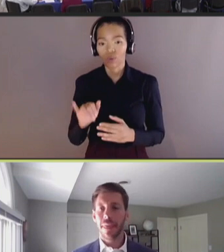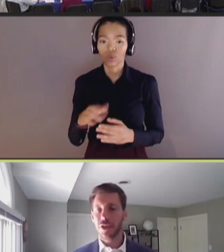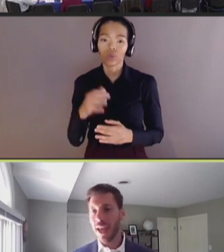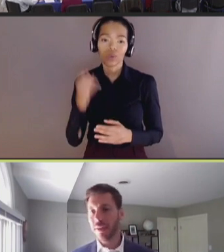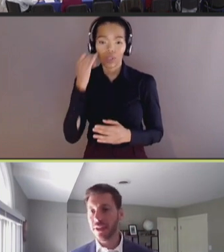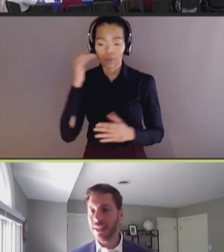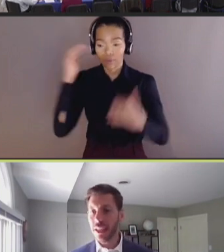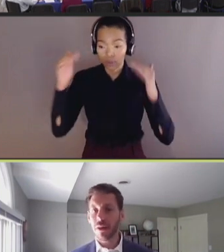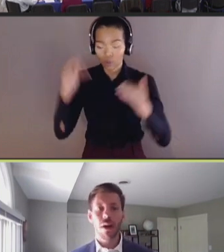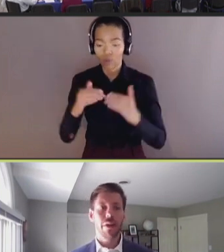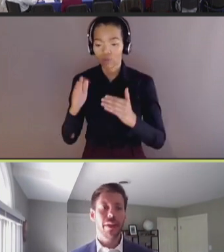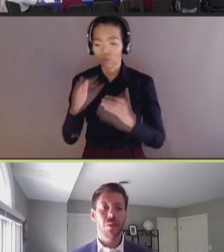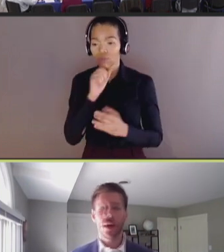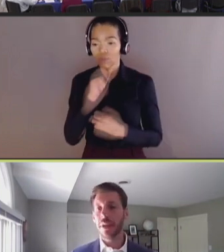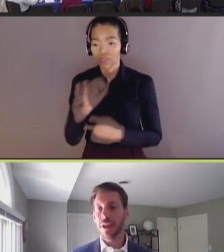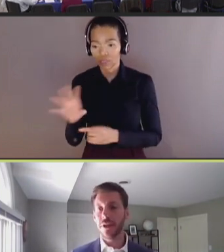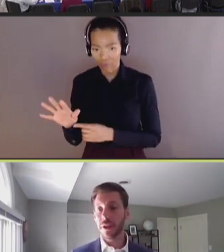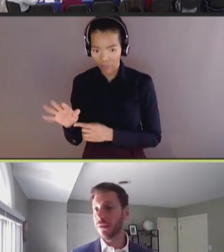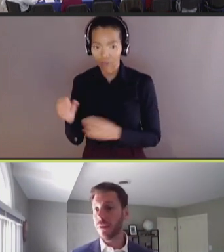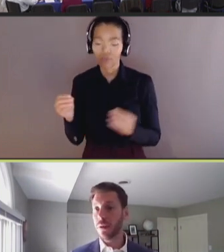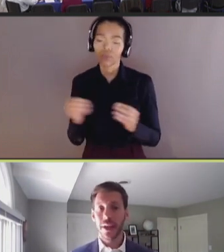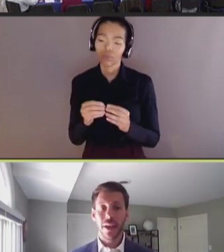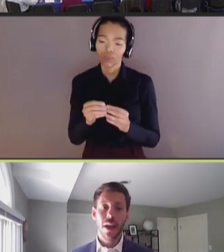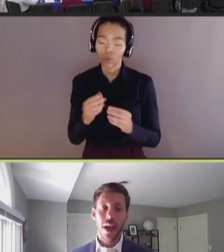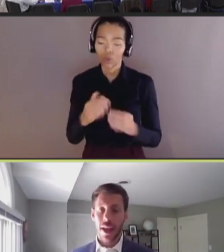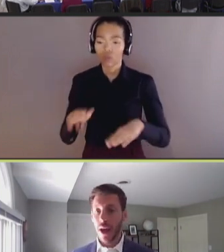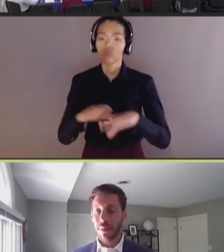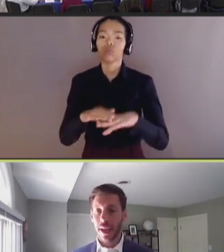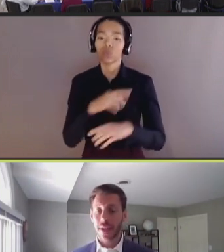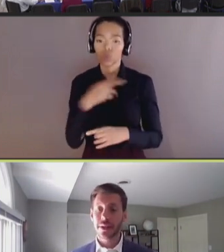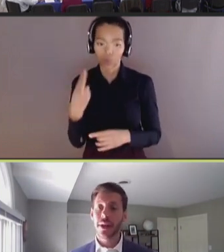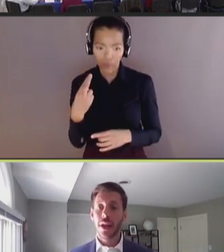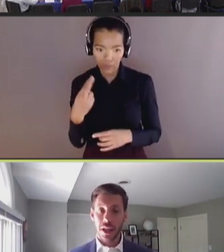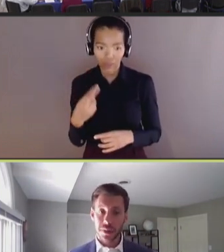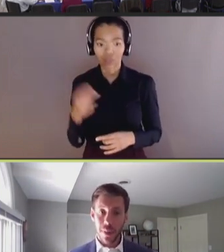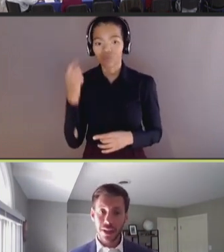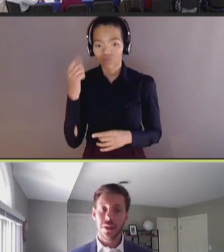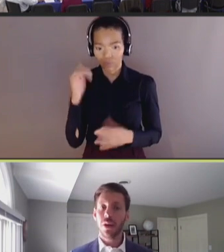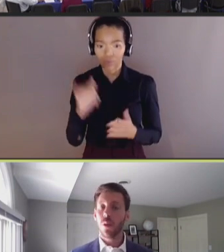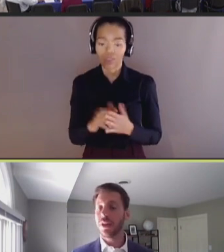The challenges here are that the recommendations are confusing and complex, especially with the